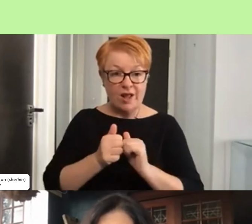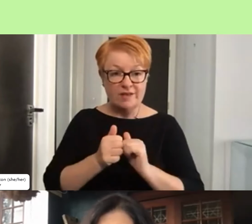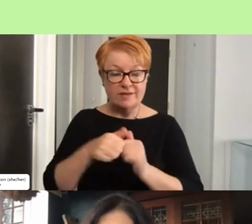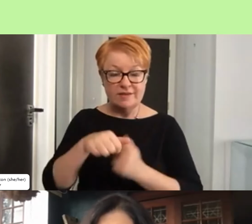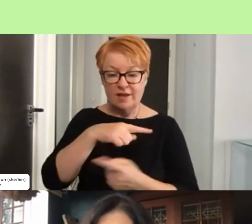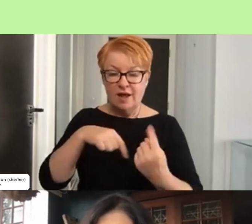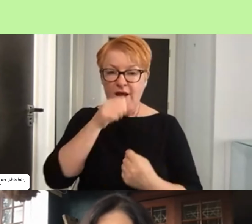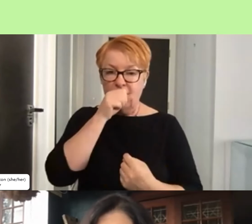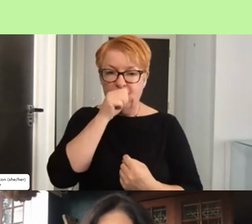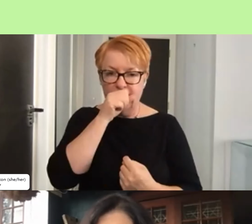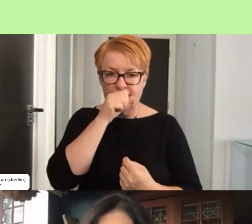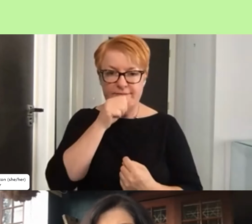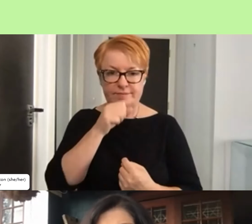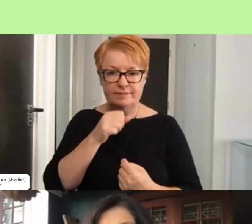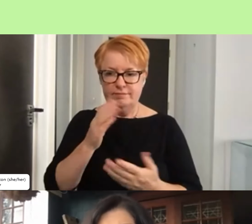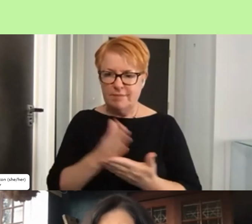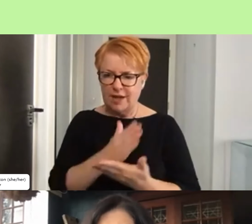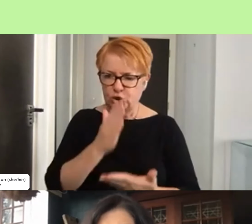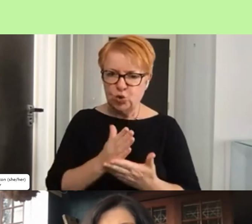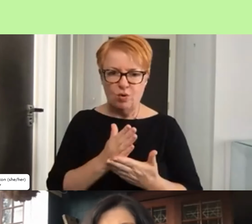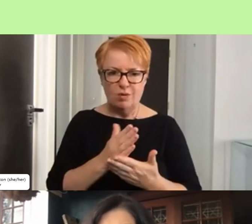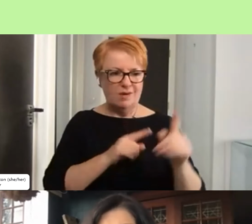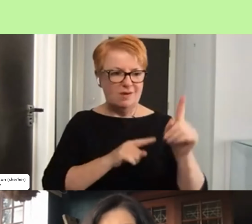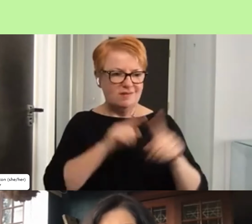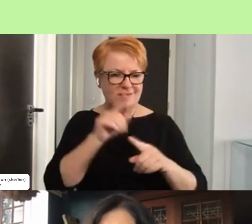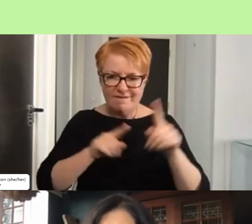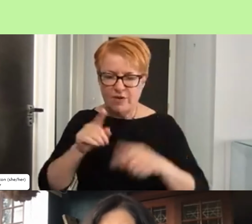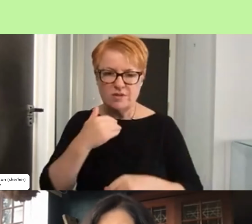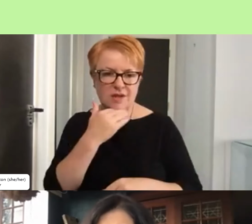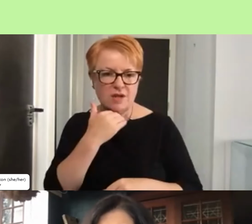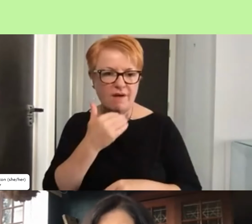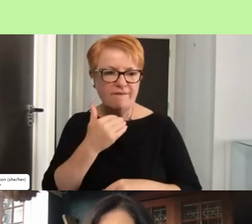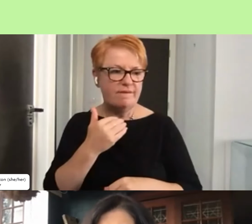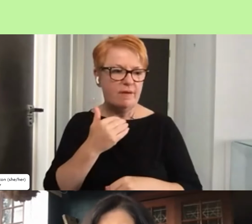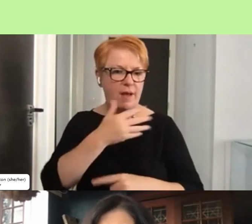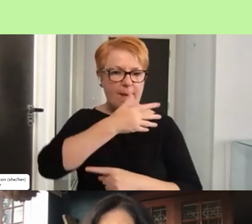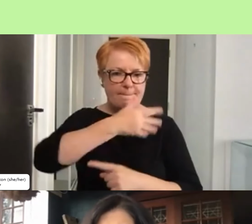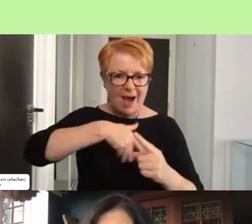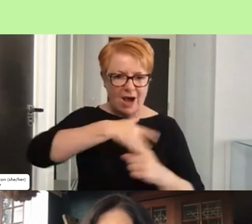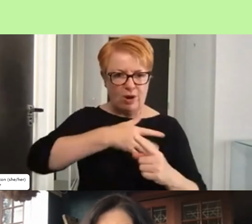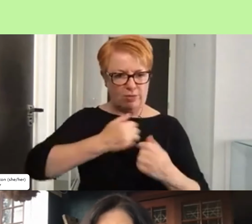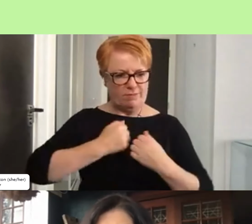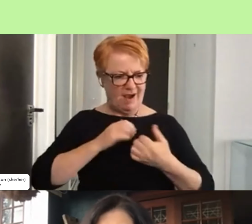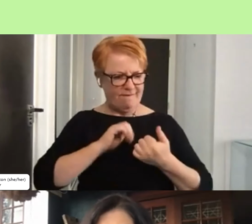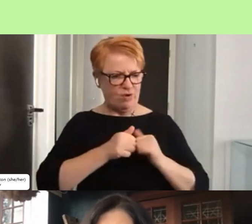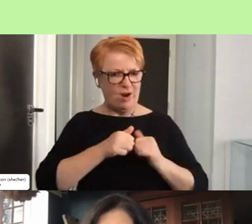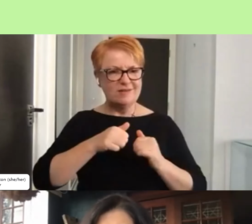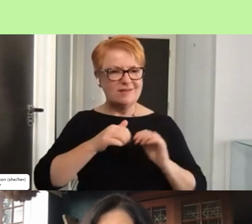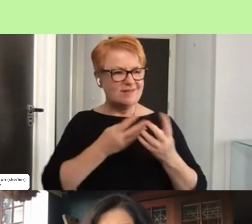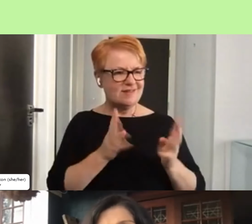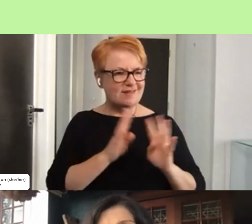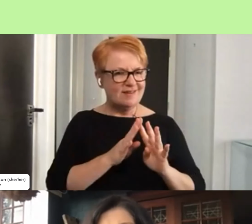is it diverse enough is it mixed enough in terms of background, you know, all kinds of things? And this is one thing so it's very simple.